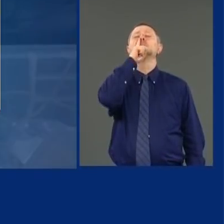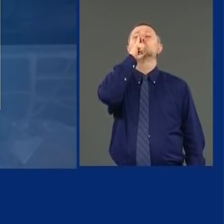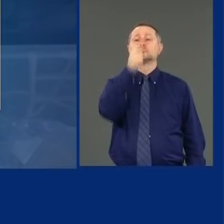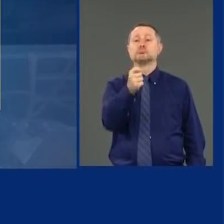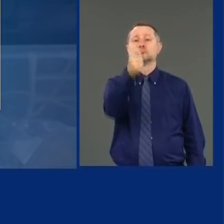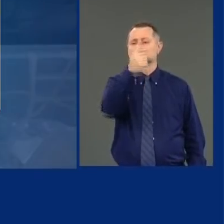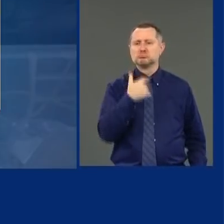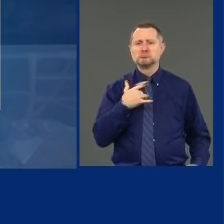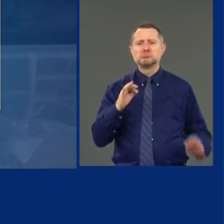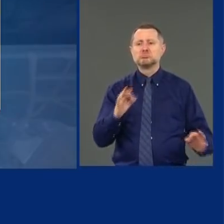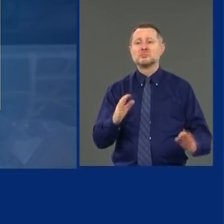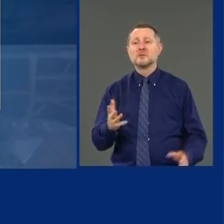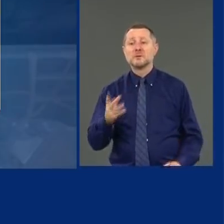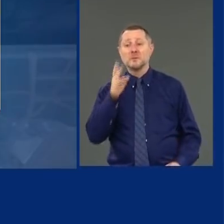THERE IS NO NEEDLE.